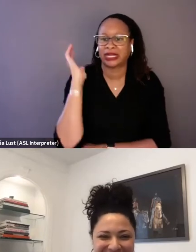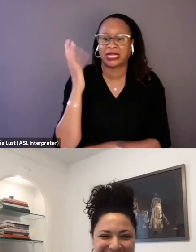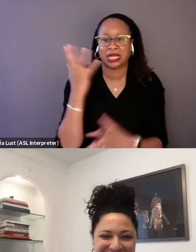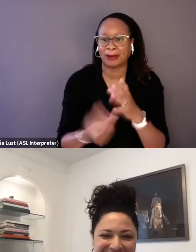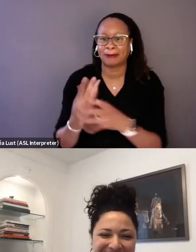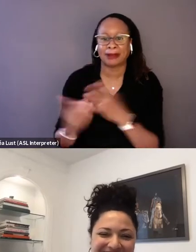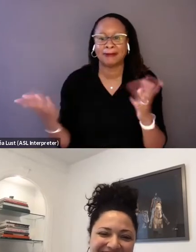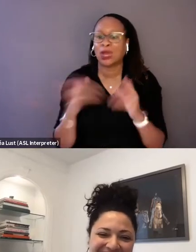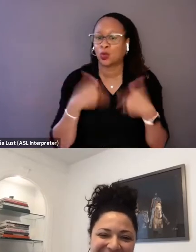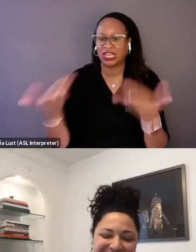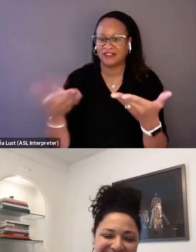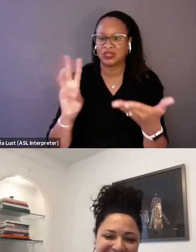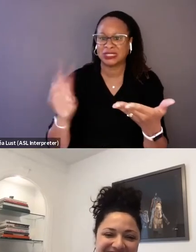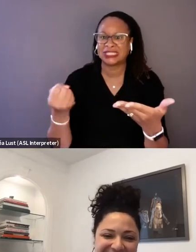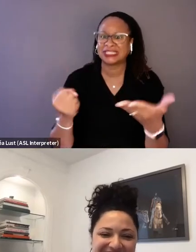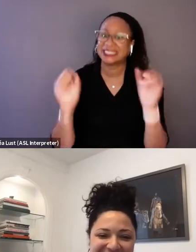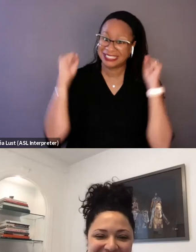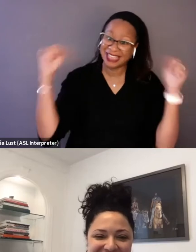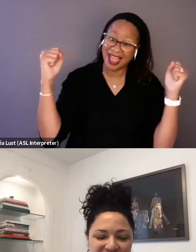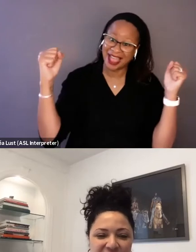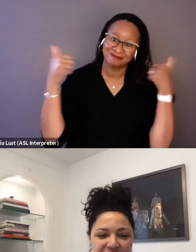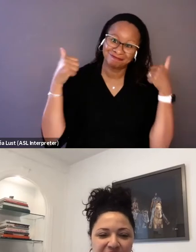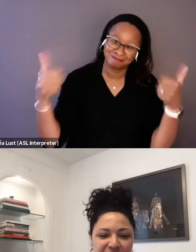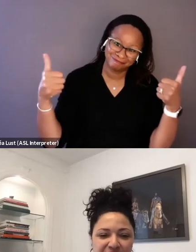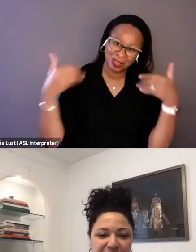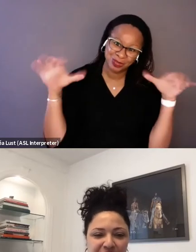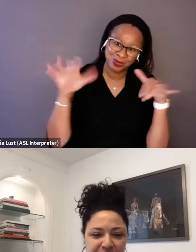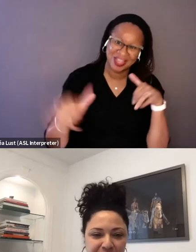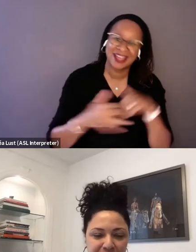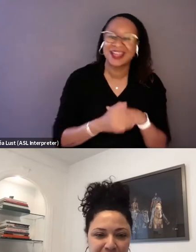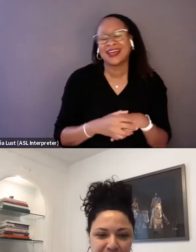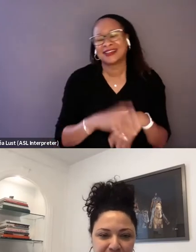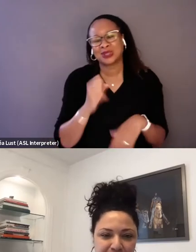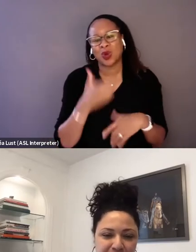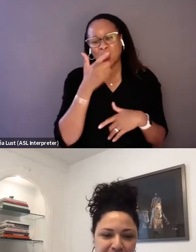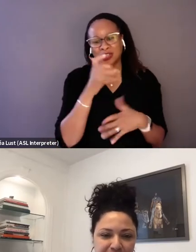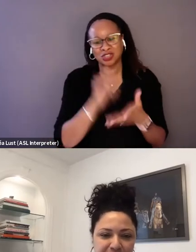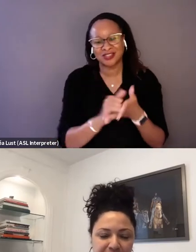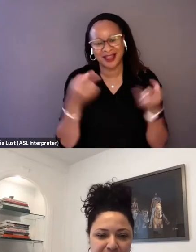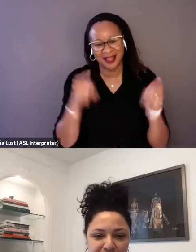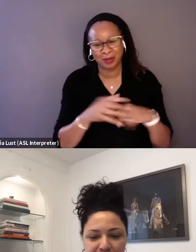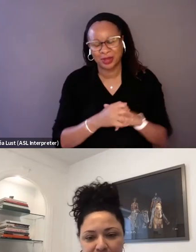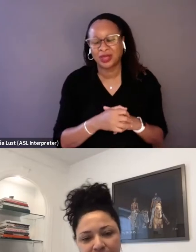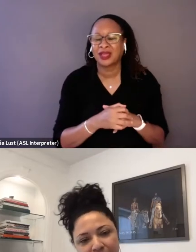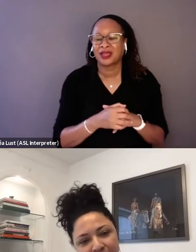Love the '60s, yeah. So watching that happen, watching like people delve